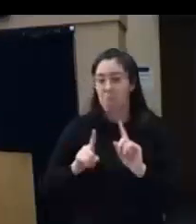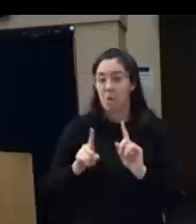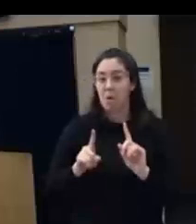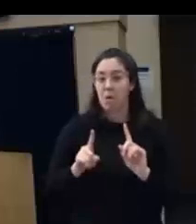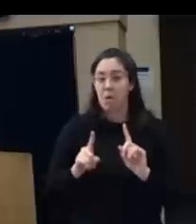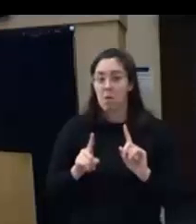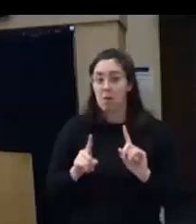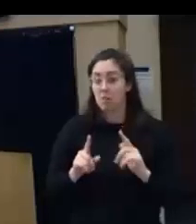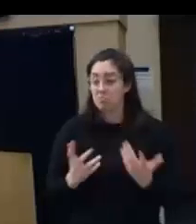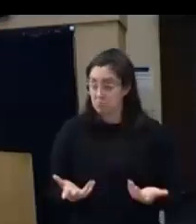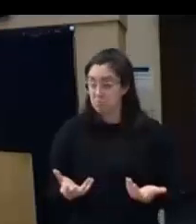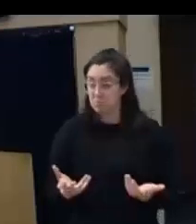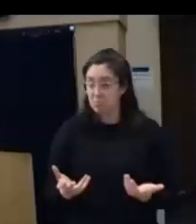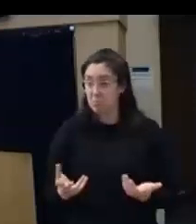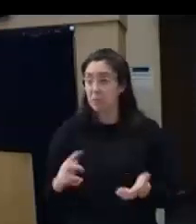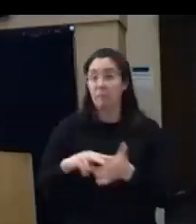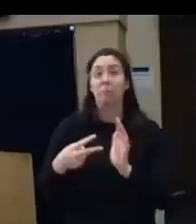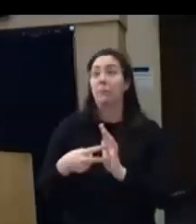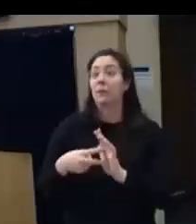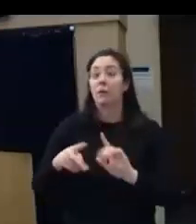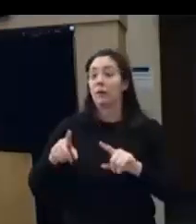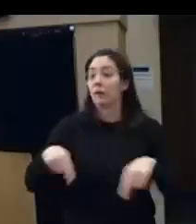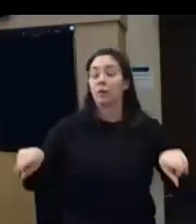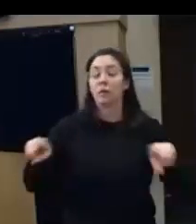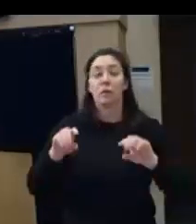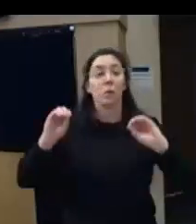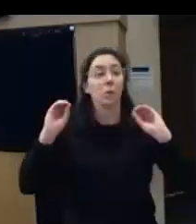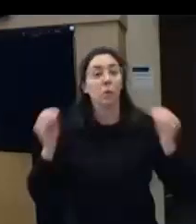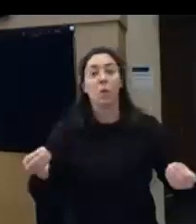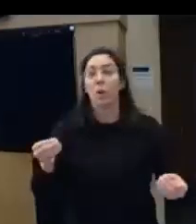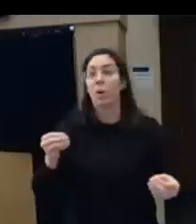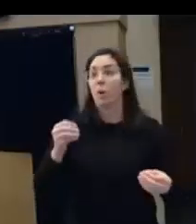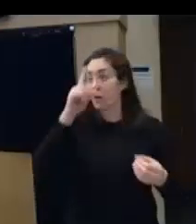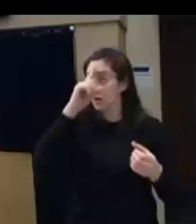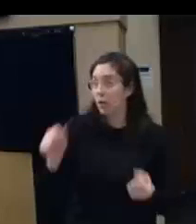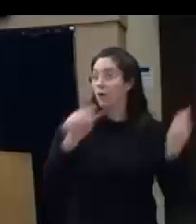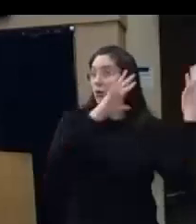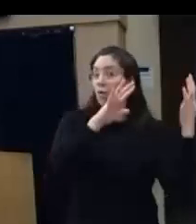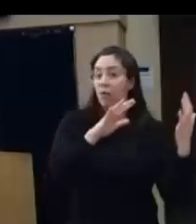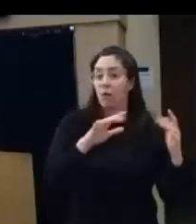they don't have um uh Recollections of pediatric events that were traumatic or even if they didn't